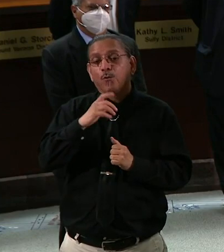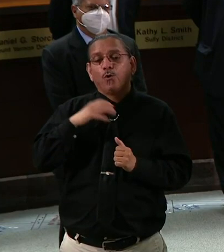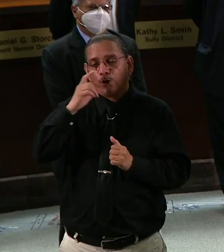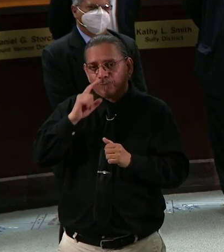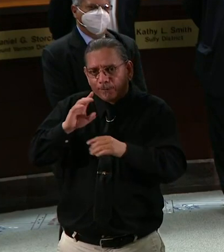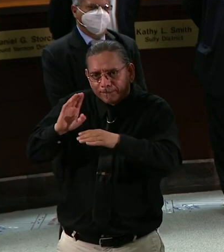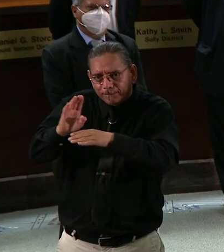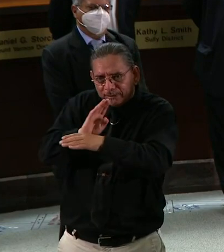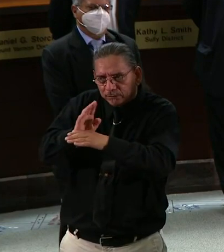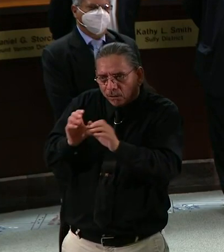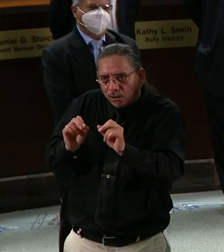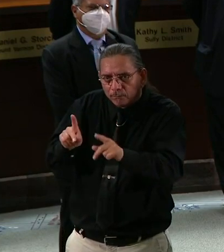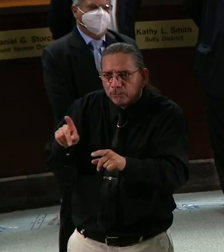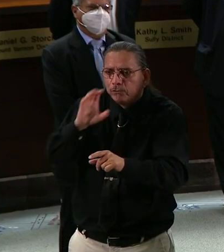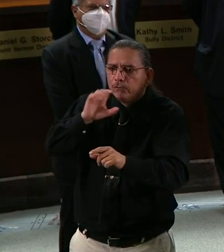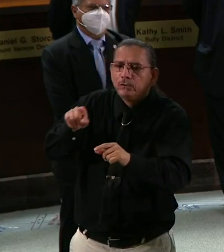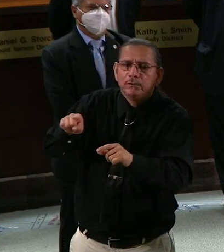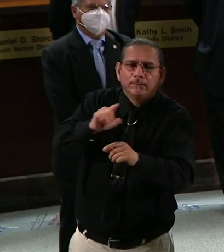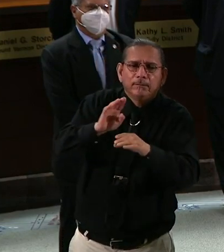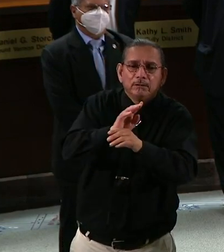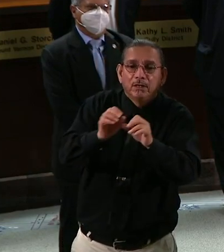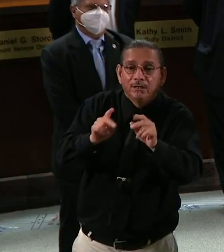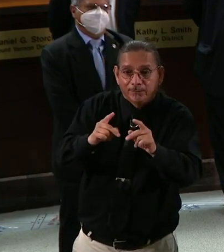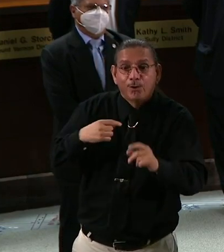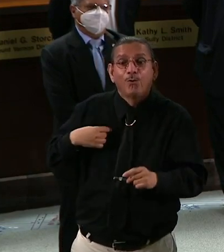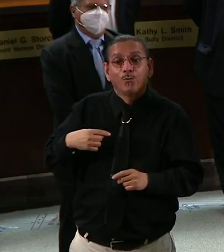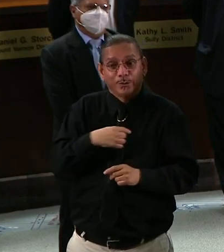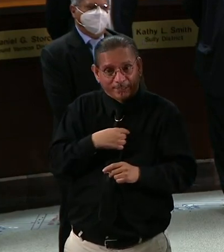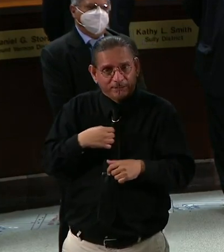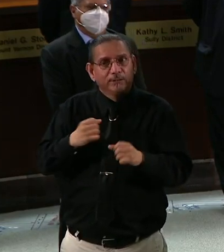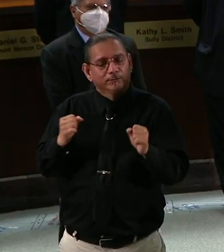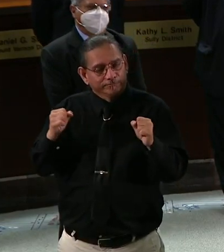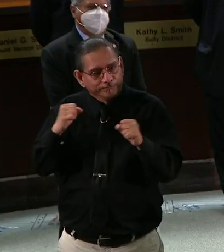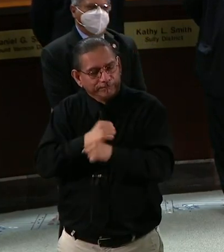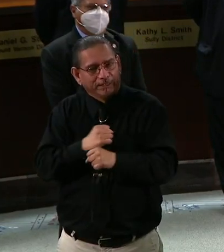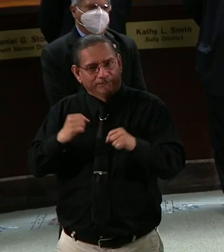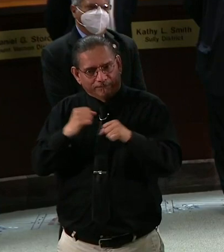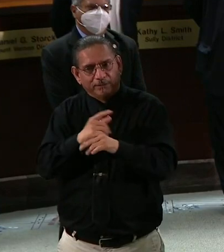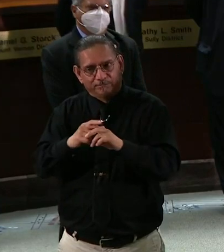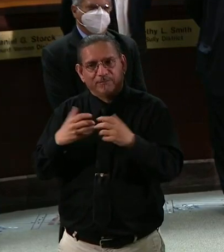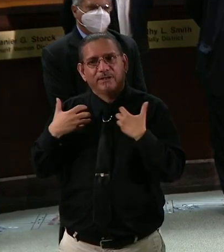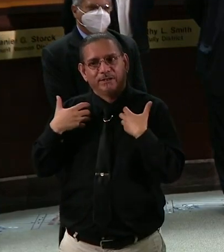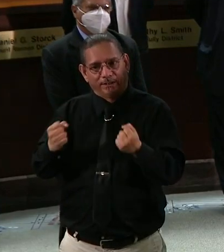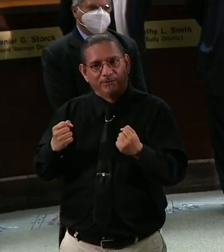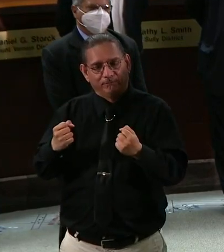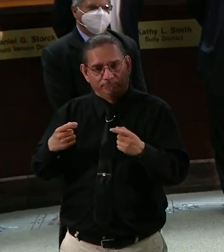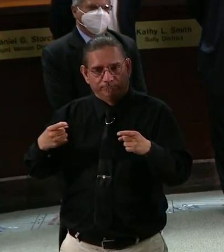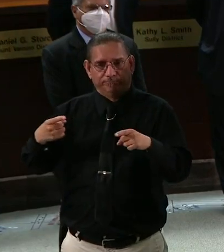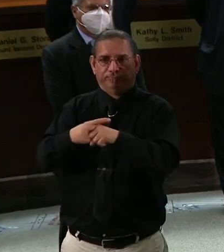ANDRE WE'RE WE'RE LOOKING FOR FORD BUSINESS OPPORTUNITIES AND I WILL SAY THAT YOU KNOW WE'VE